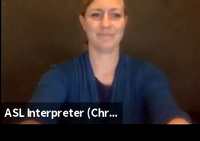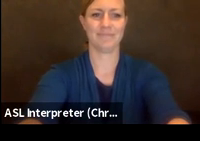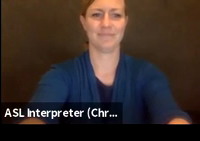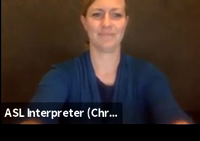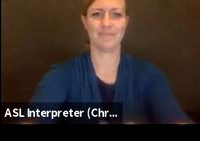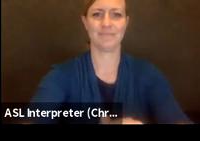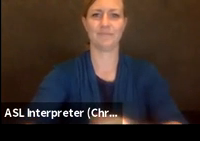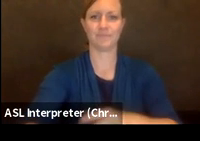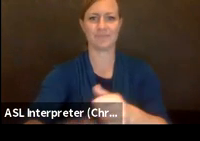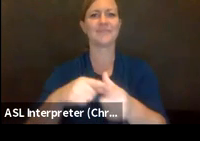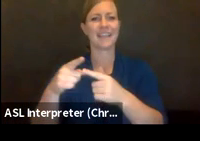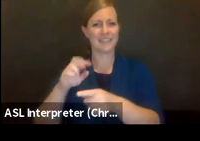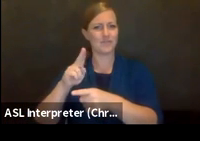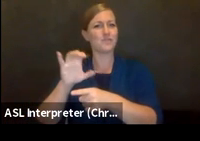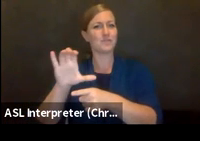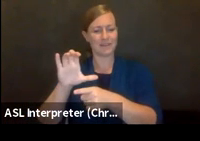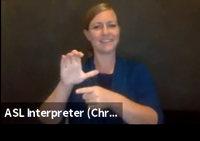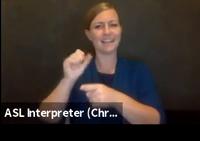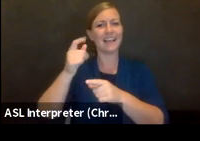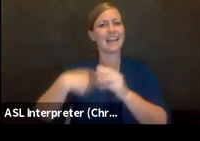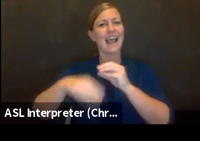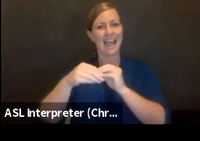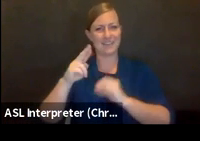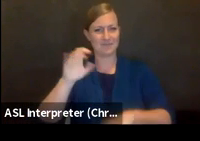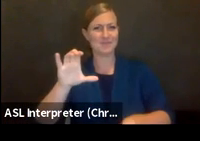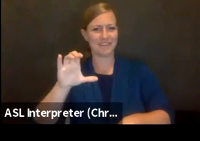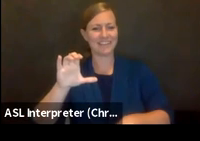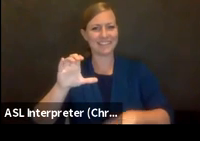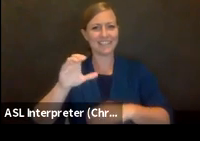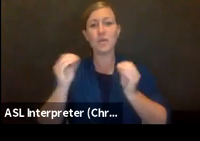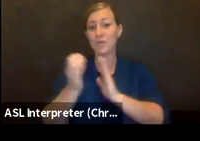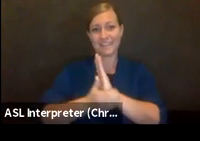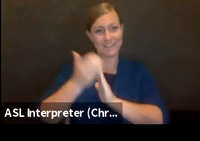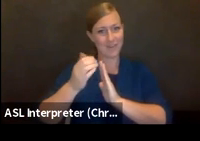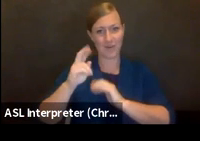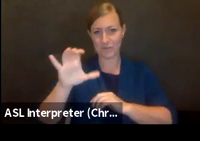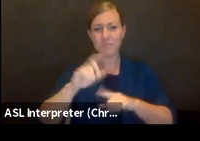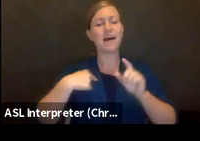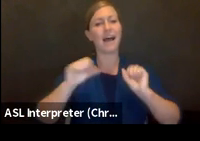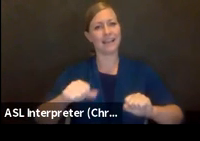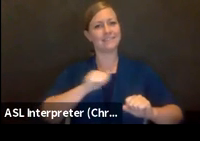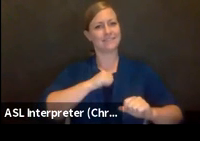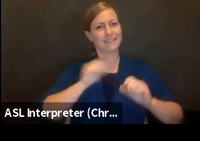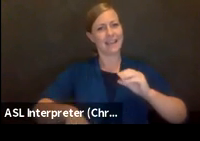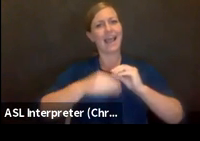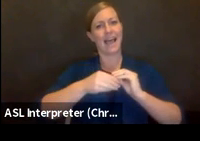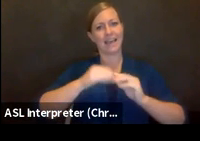ESD 189 - Amy Colburn: There's no default rubrics in here, but I can add a rubric. And this is a really nice if you're someone that's used rubrics.